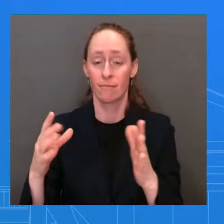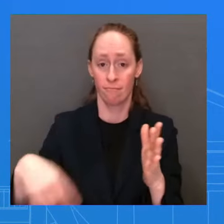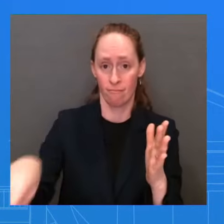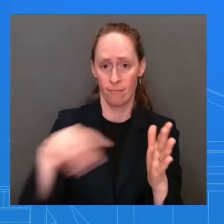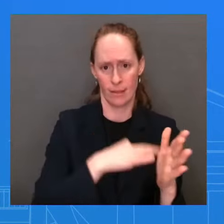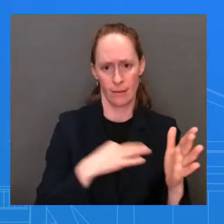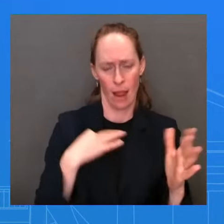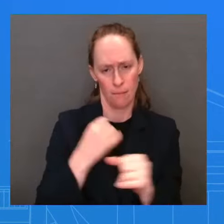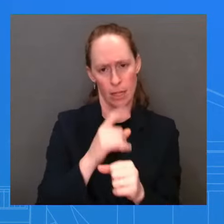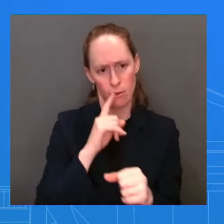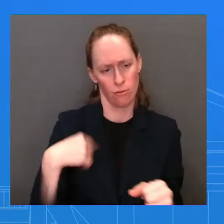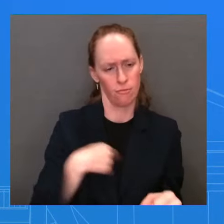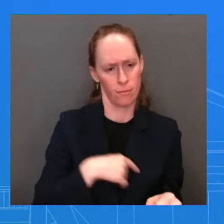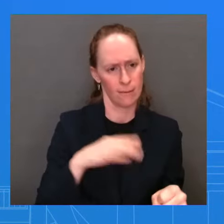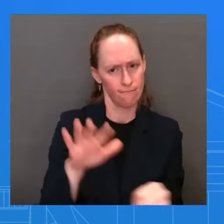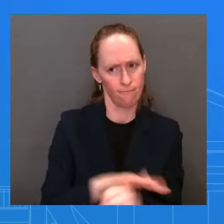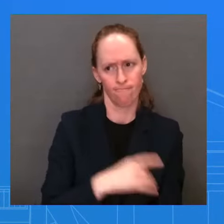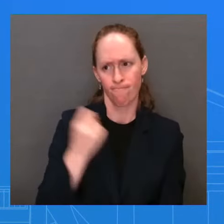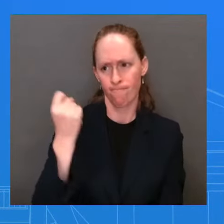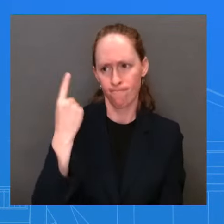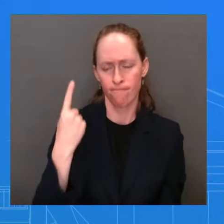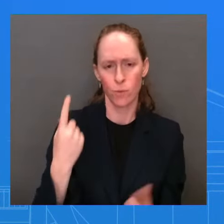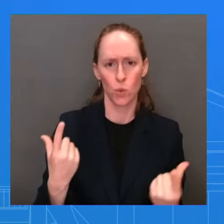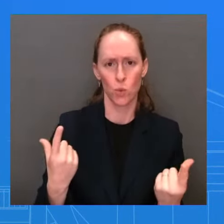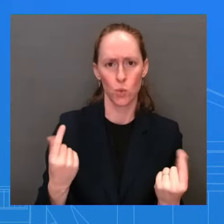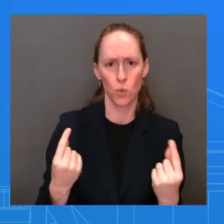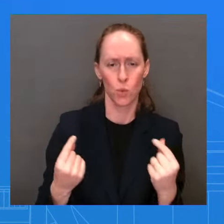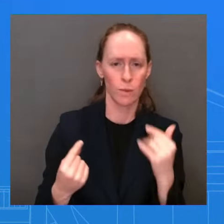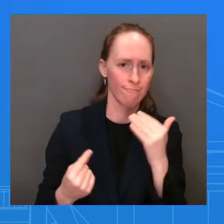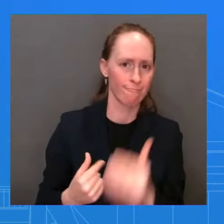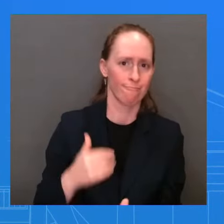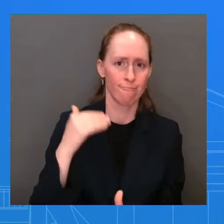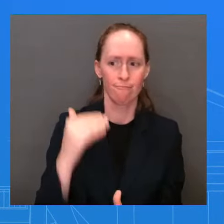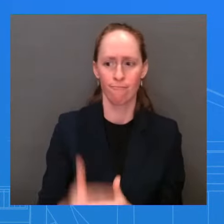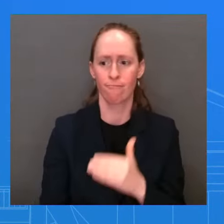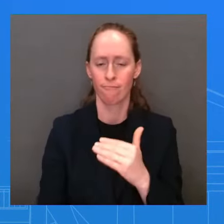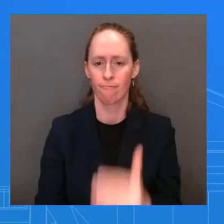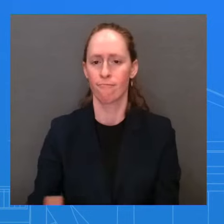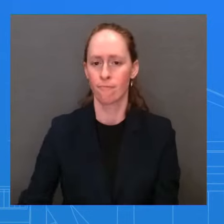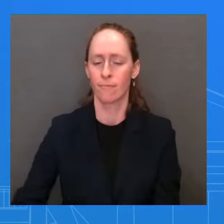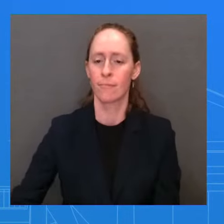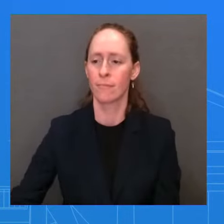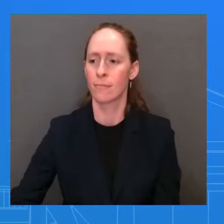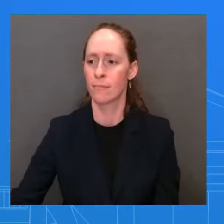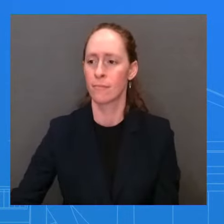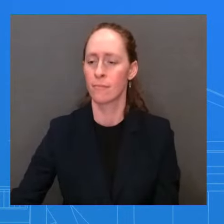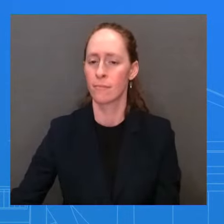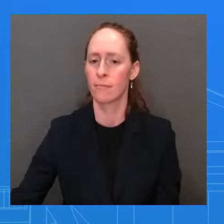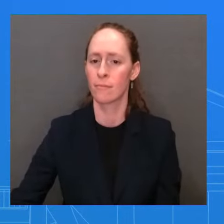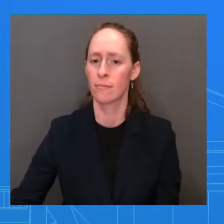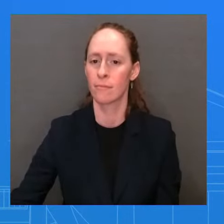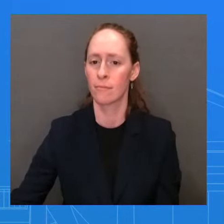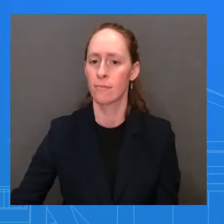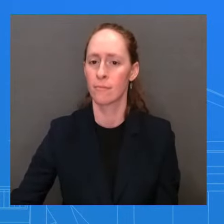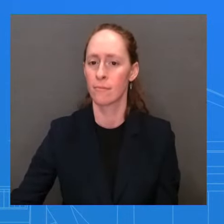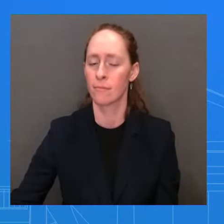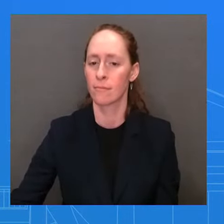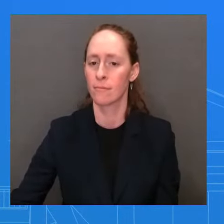As far as White House staff -- you know, as you know from covering past reelection, Josh -- reelection campaigns --